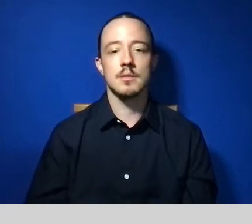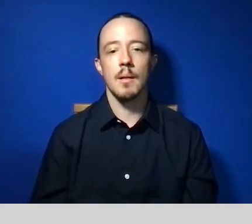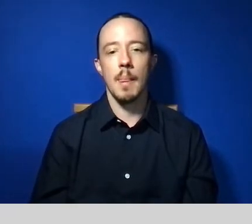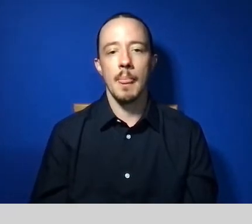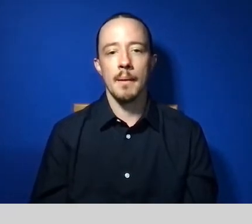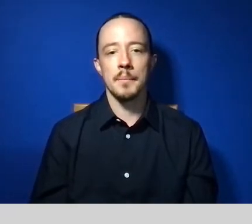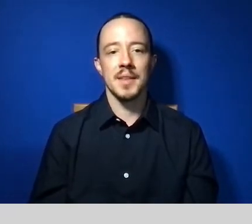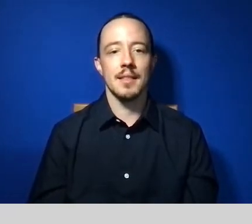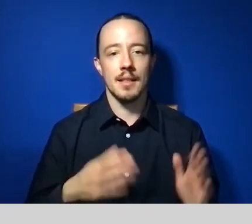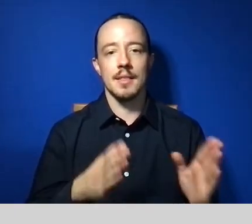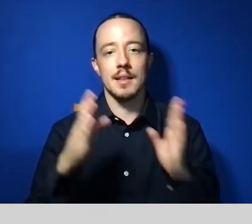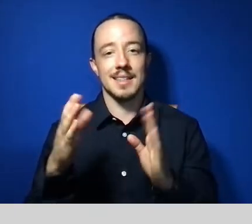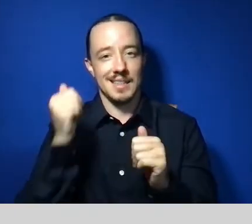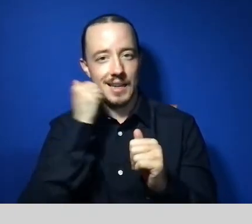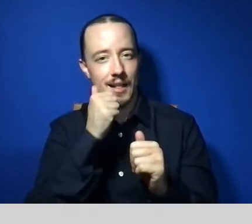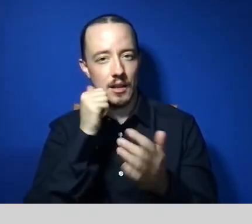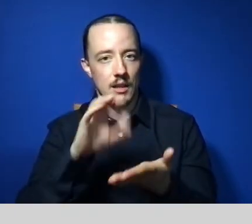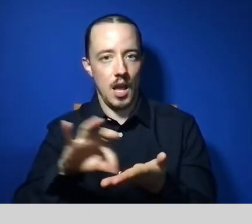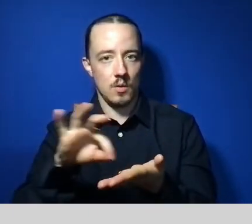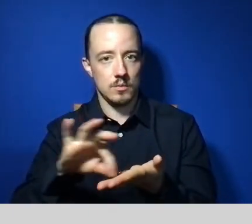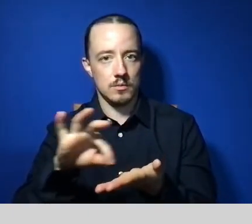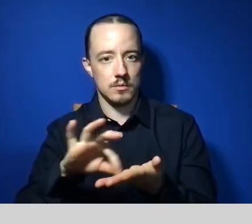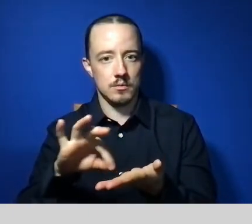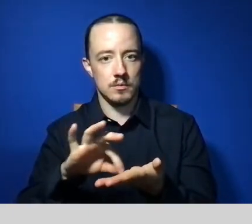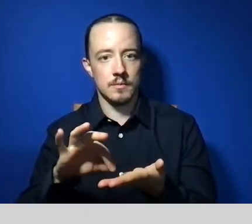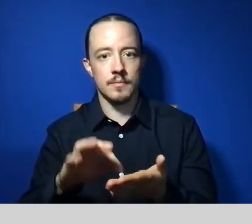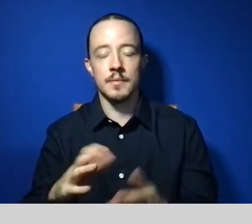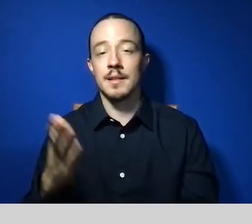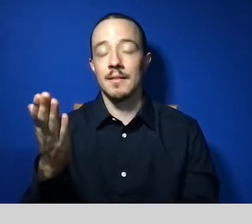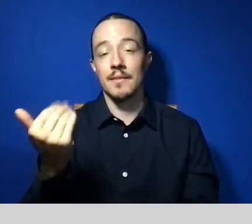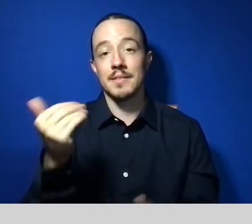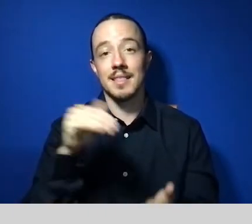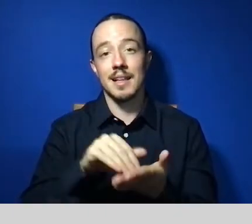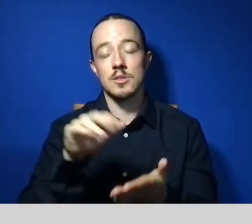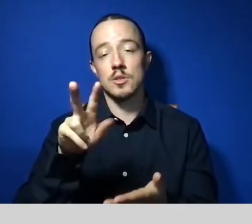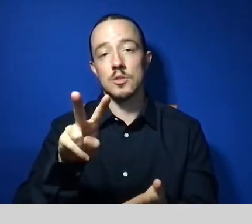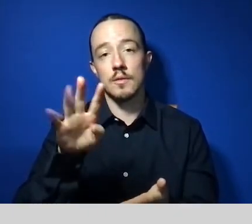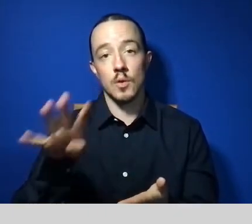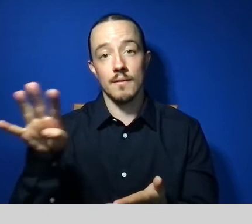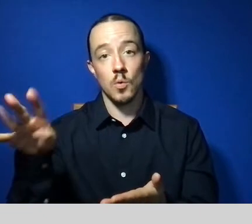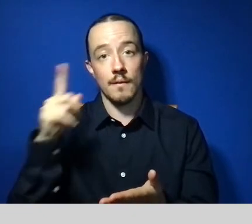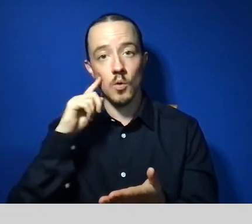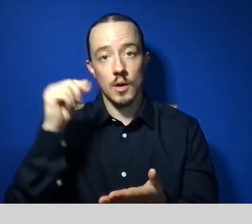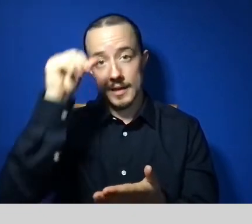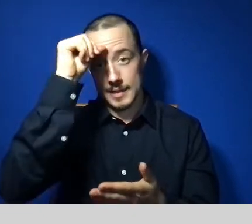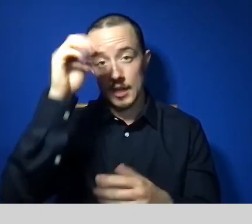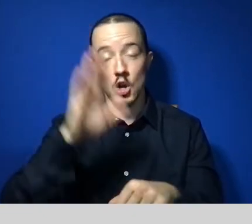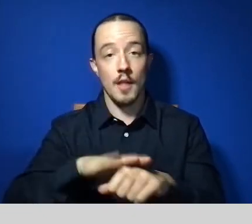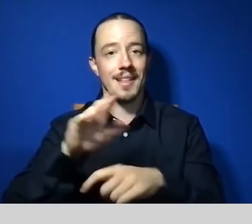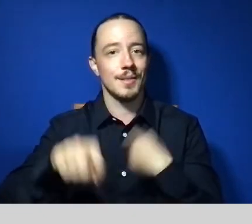This is a daily case count, so this is the daily case count for India on January 20th,